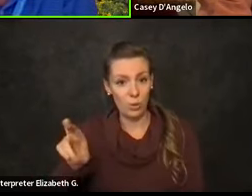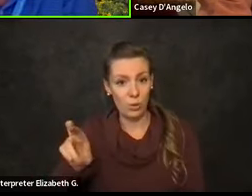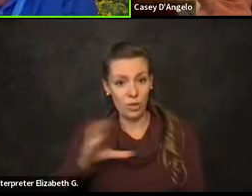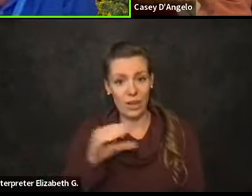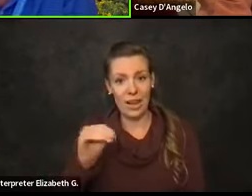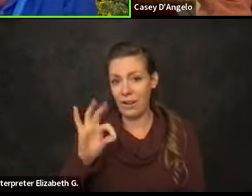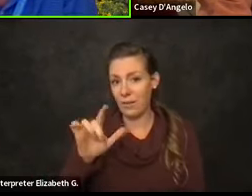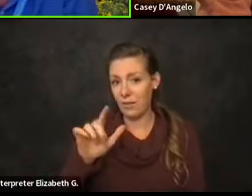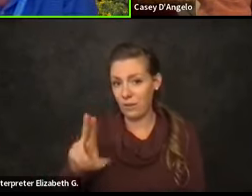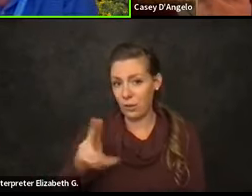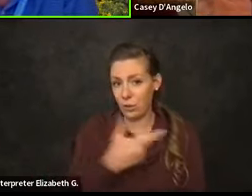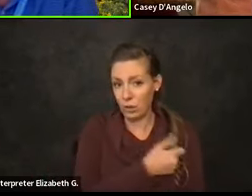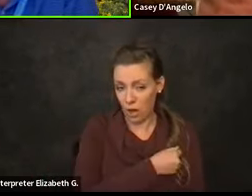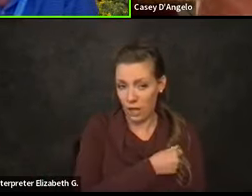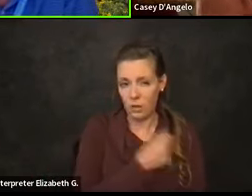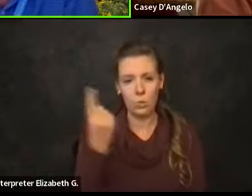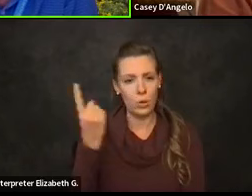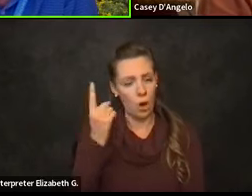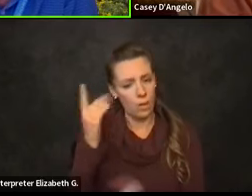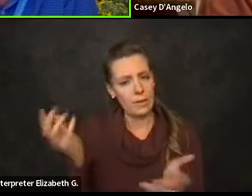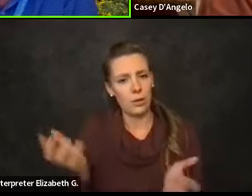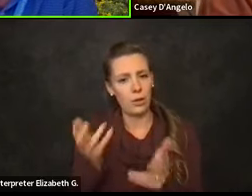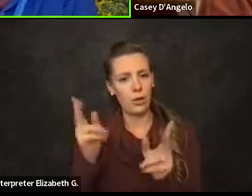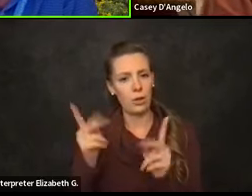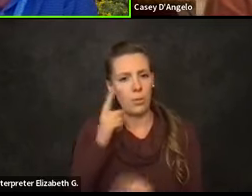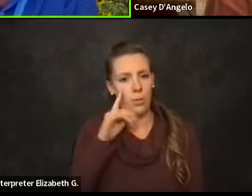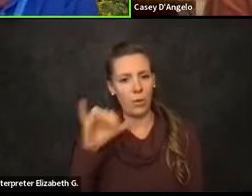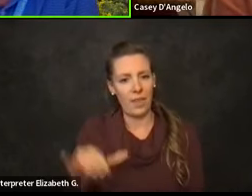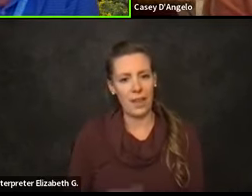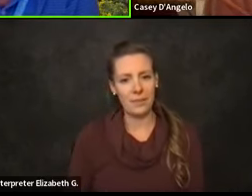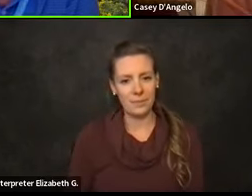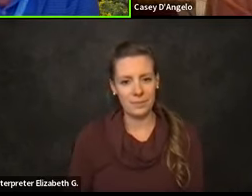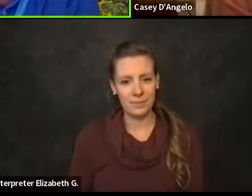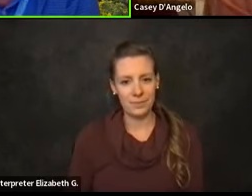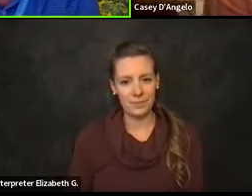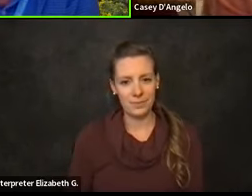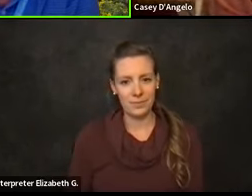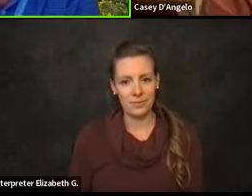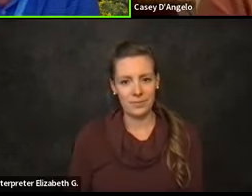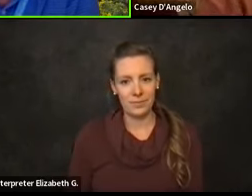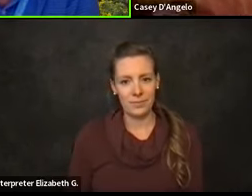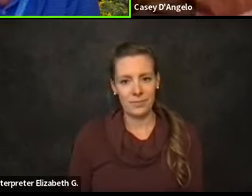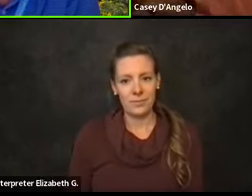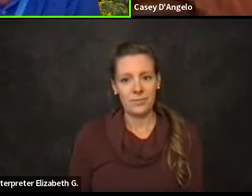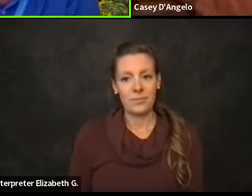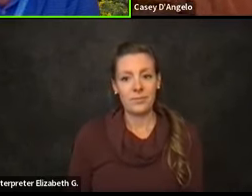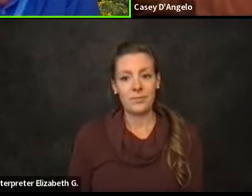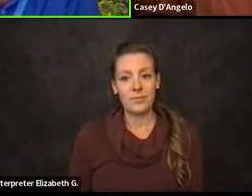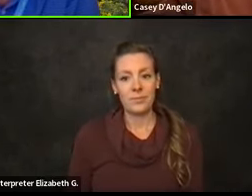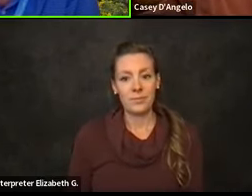We always encourage those as well. Well, we're going to end our session here.